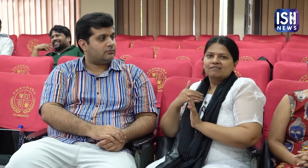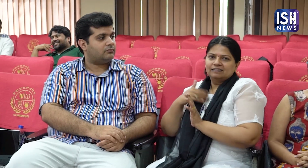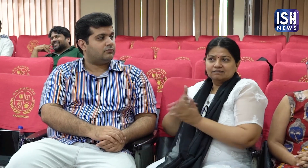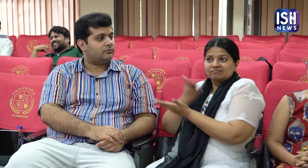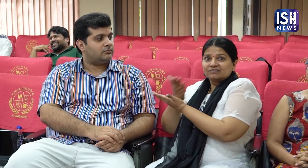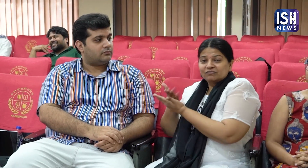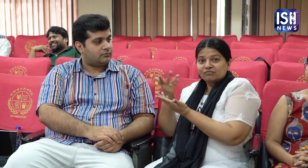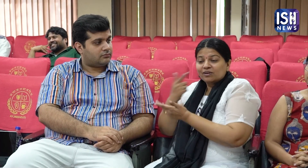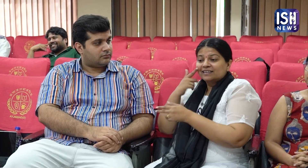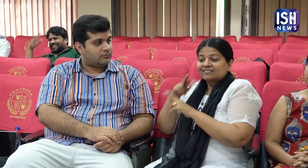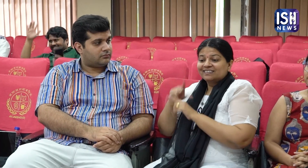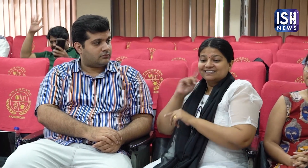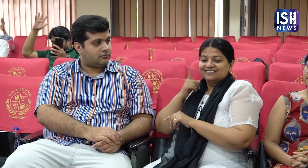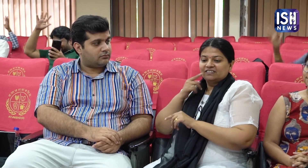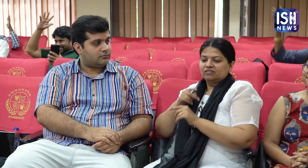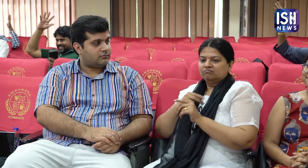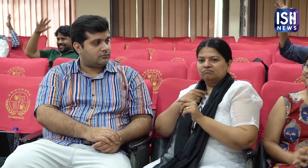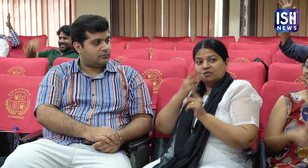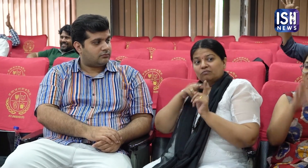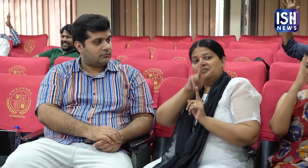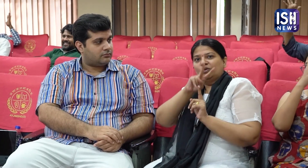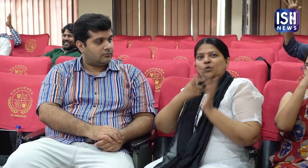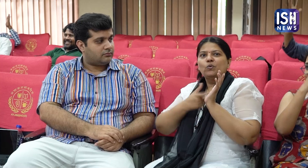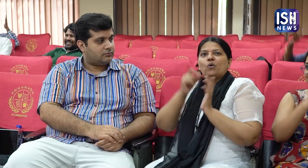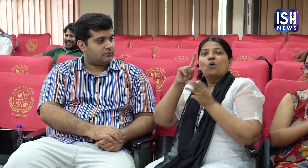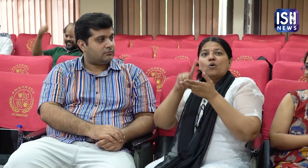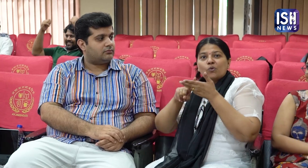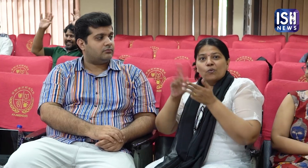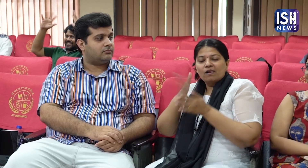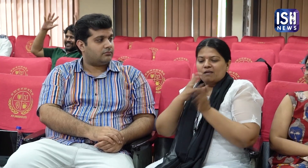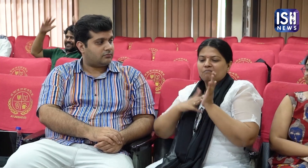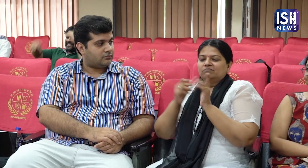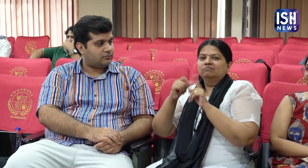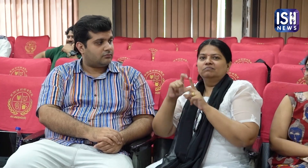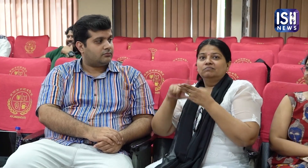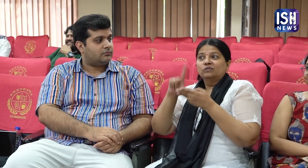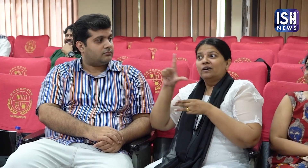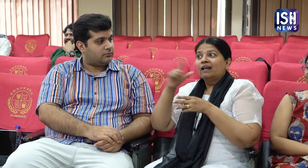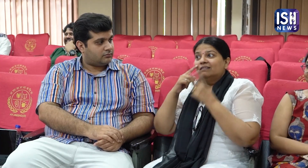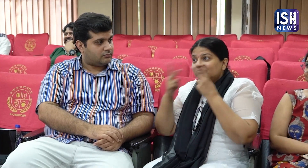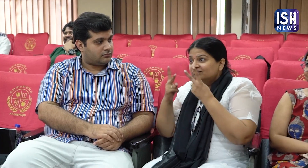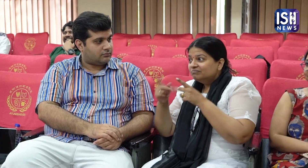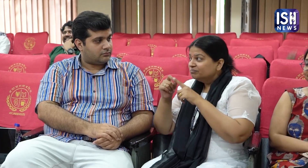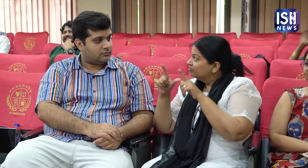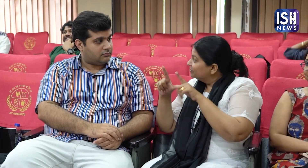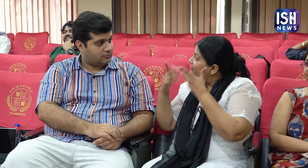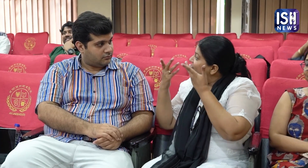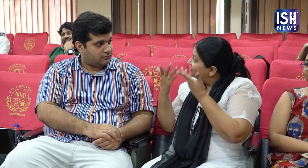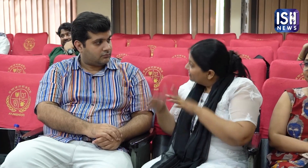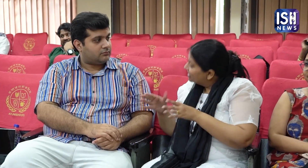My suggestion is to have Deaf role models for such children. Upon seeing them,